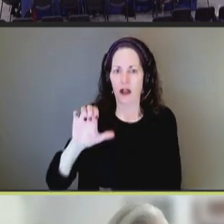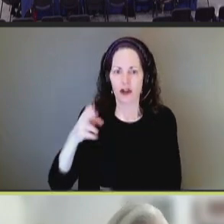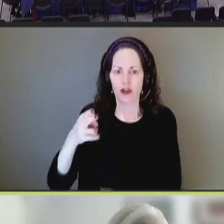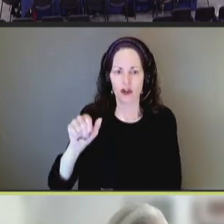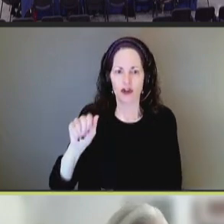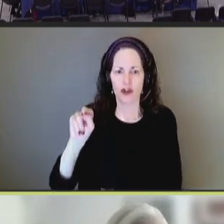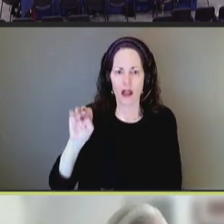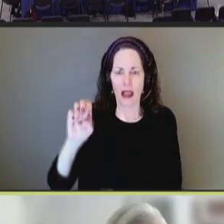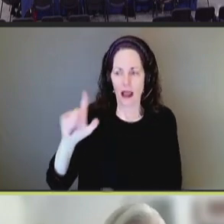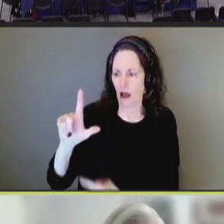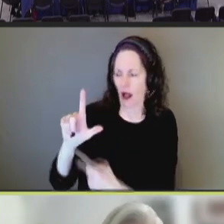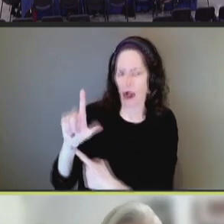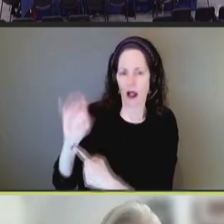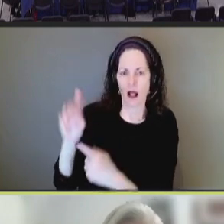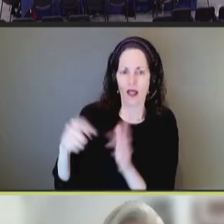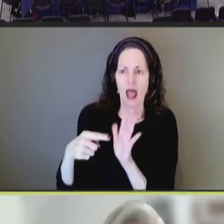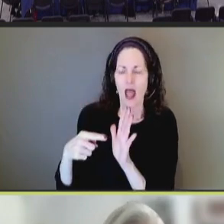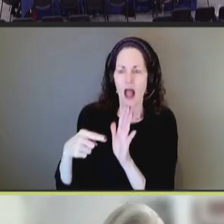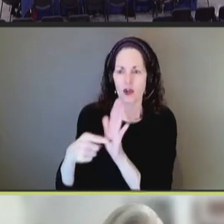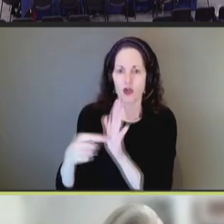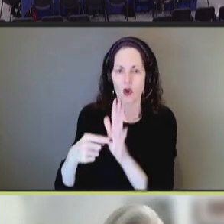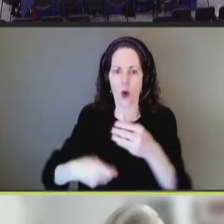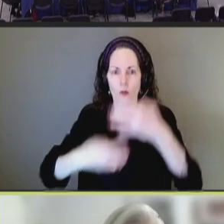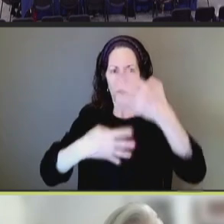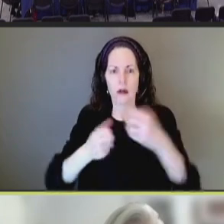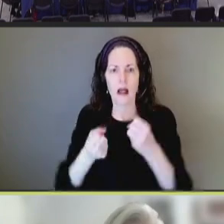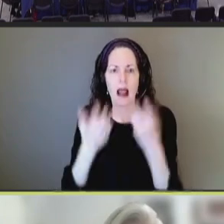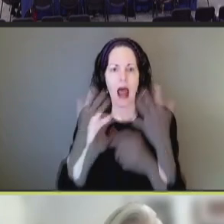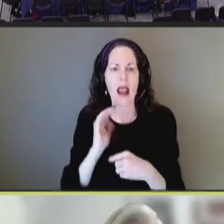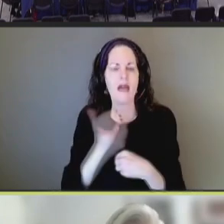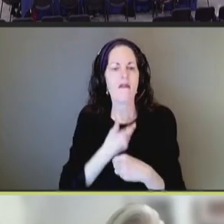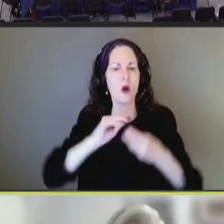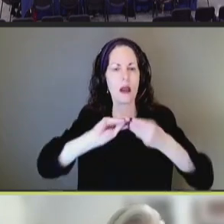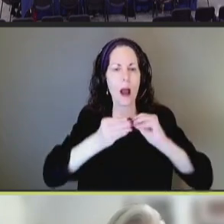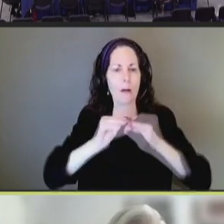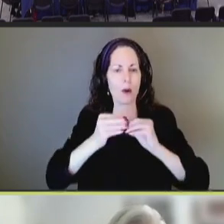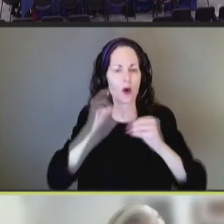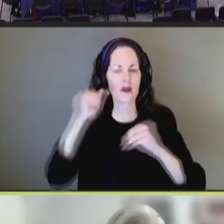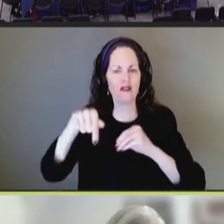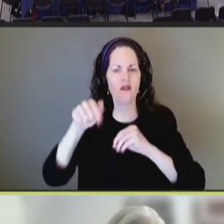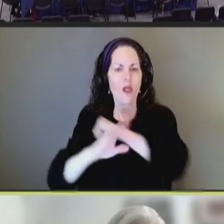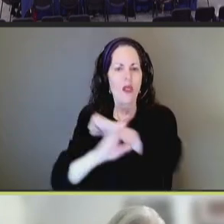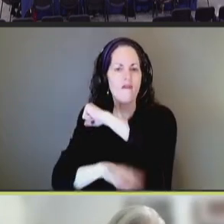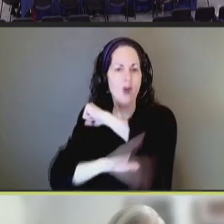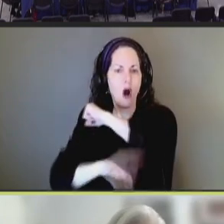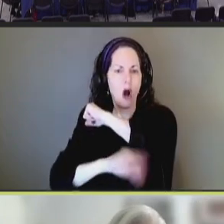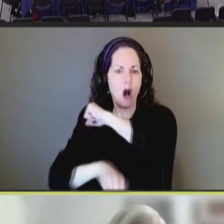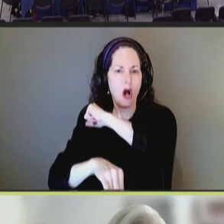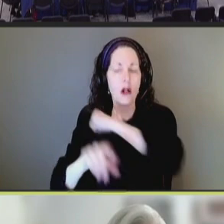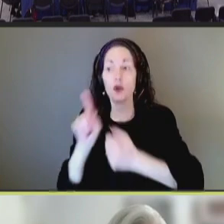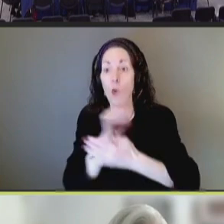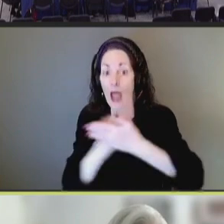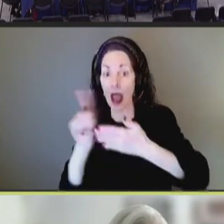metrics for the fall season. And these are updated on a weekly basis. And I provided the